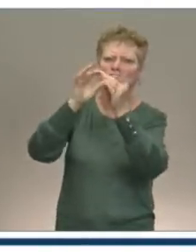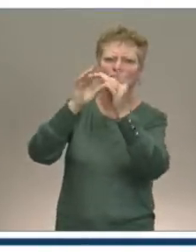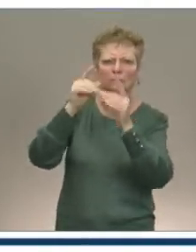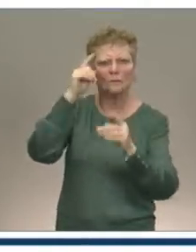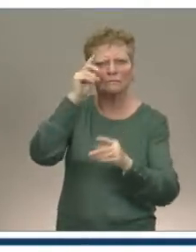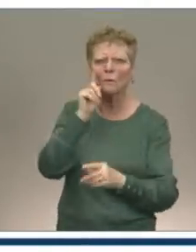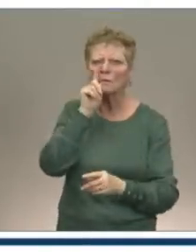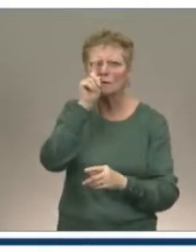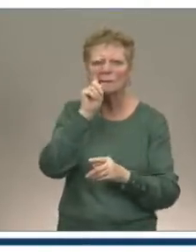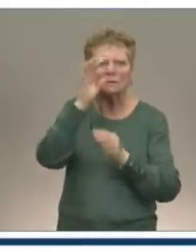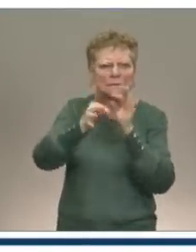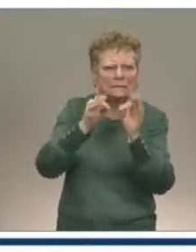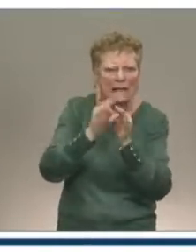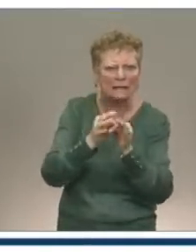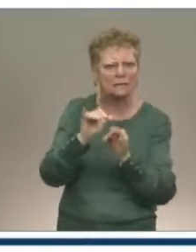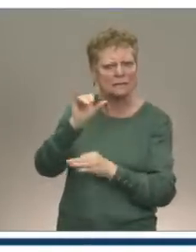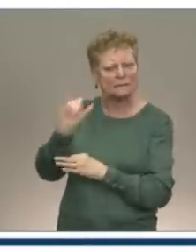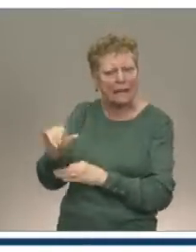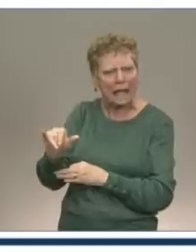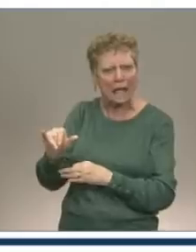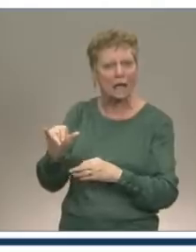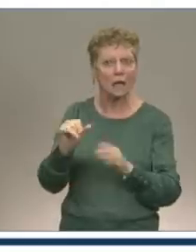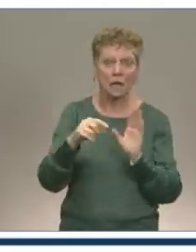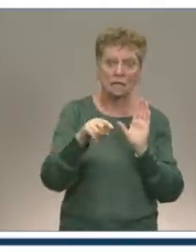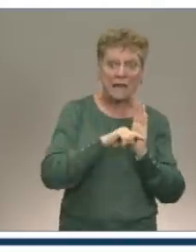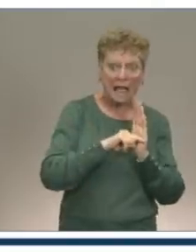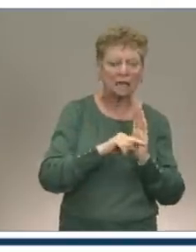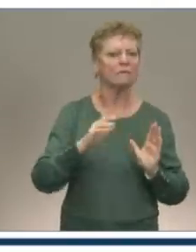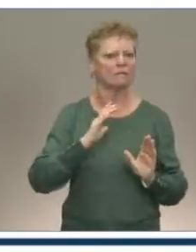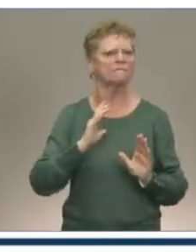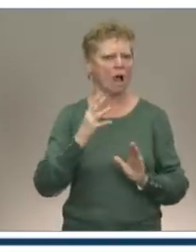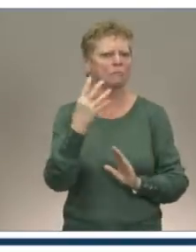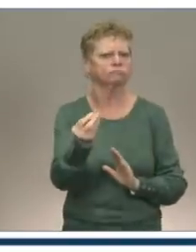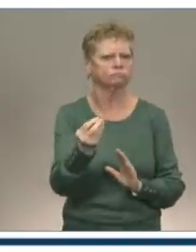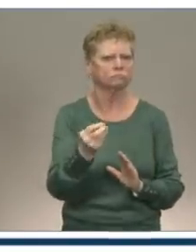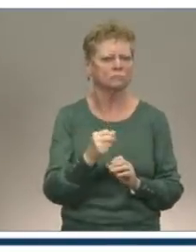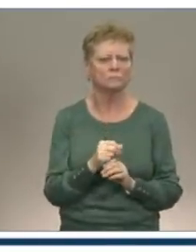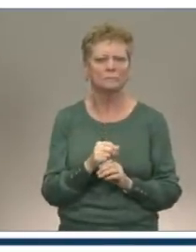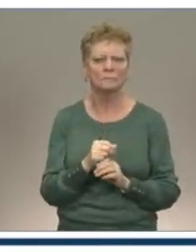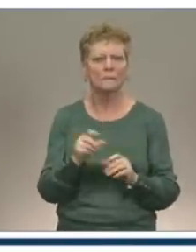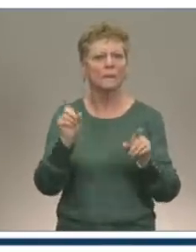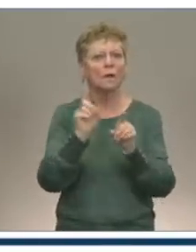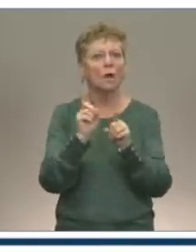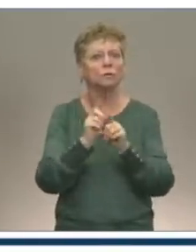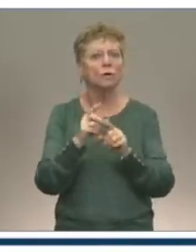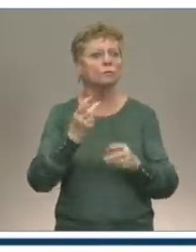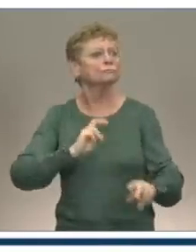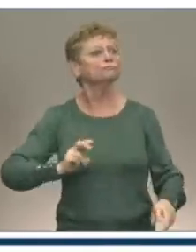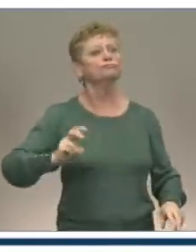that negative test result we are asking people to avoid out of province travel if possible